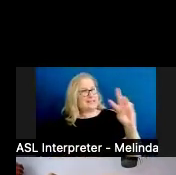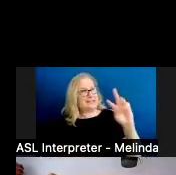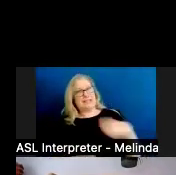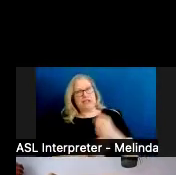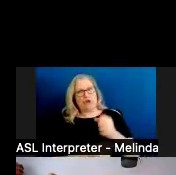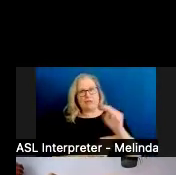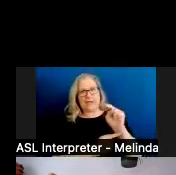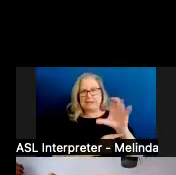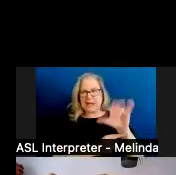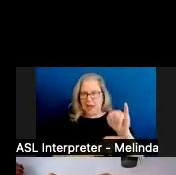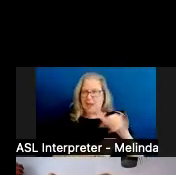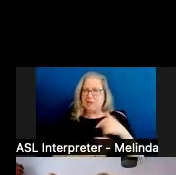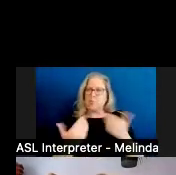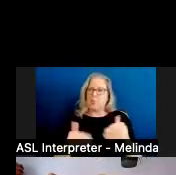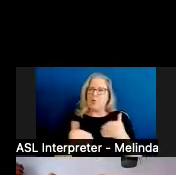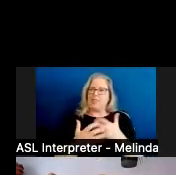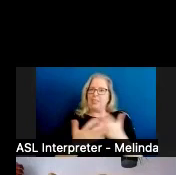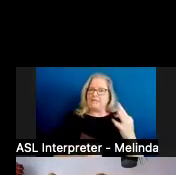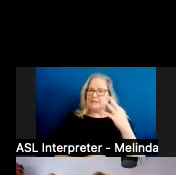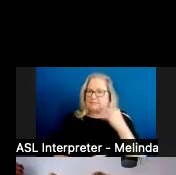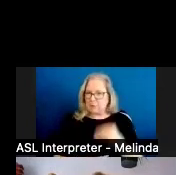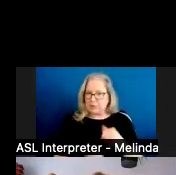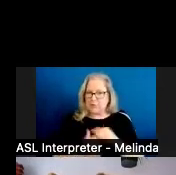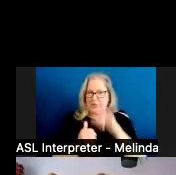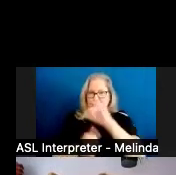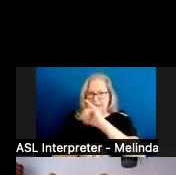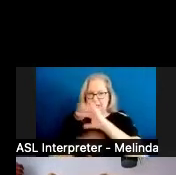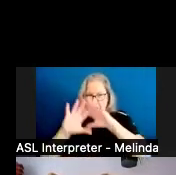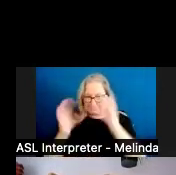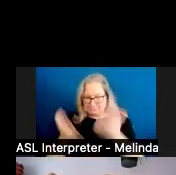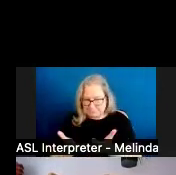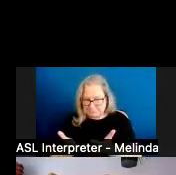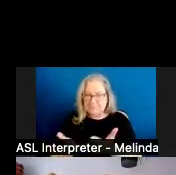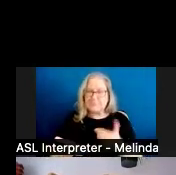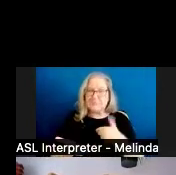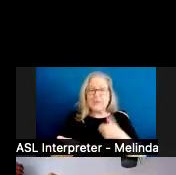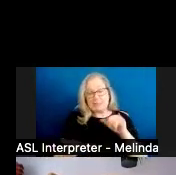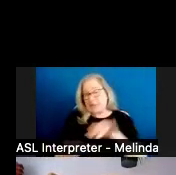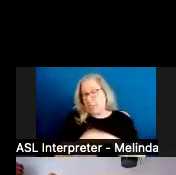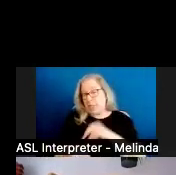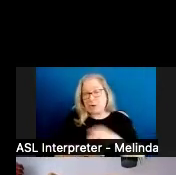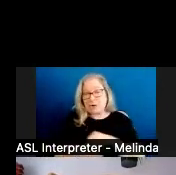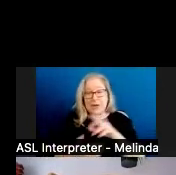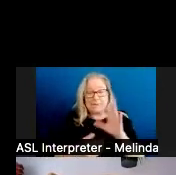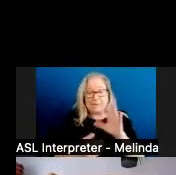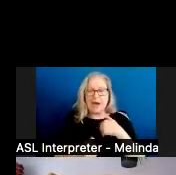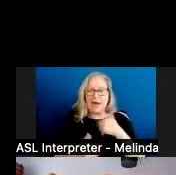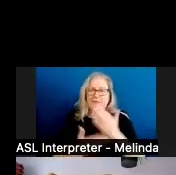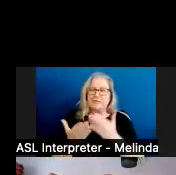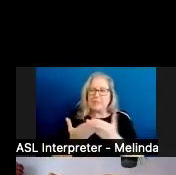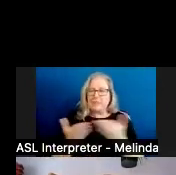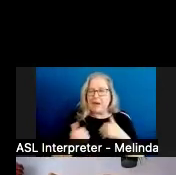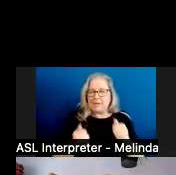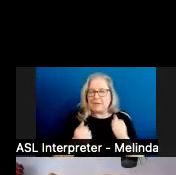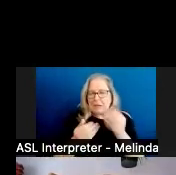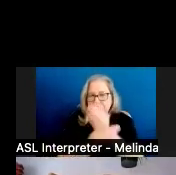So I have lots of experience in the grants management world. I'm still learning, but I do have some things to share, and so we're hoping today we'll be able